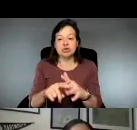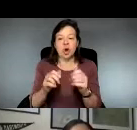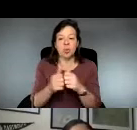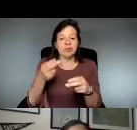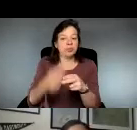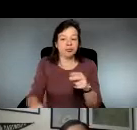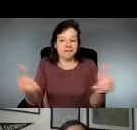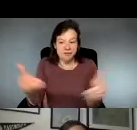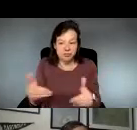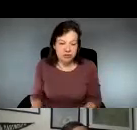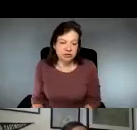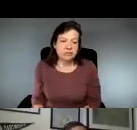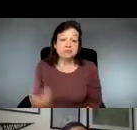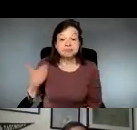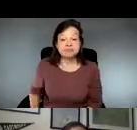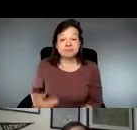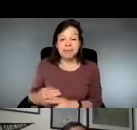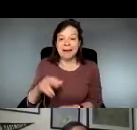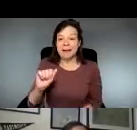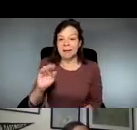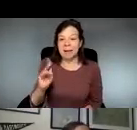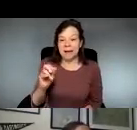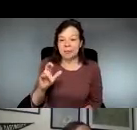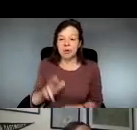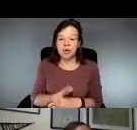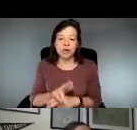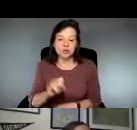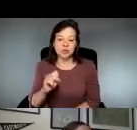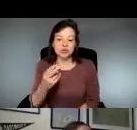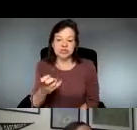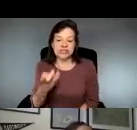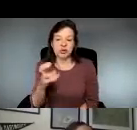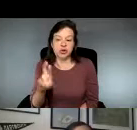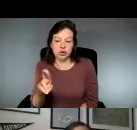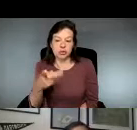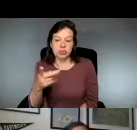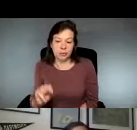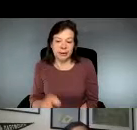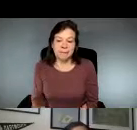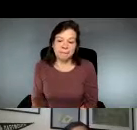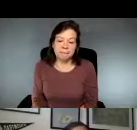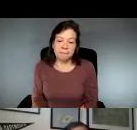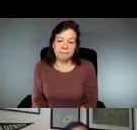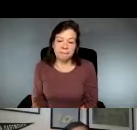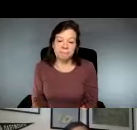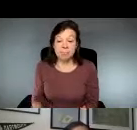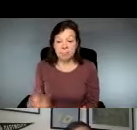So again, my name is Amber. I use she/her pronouns. I have been blind since birth.